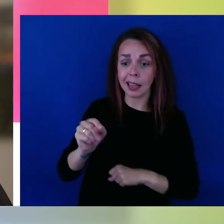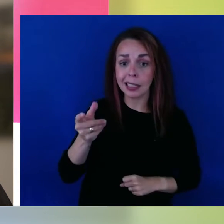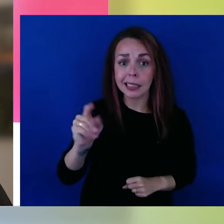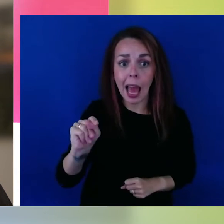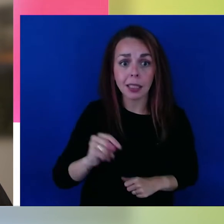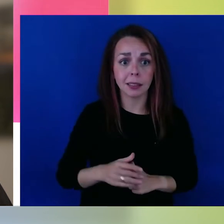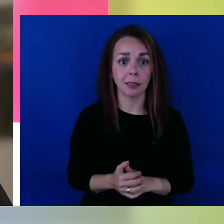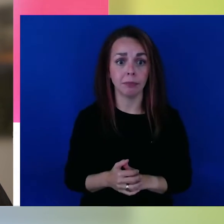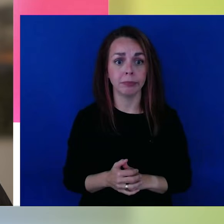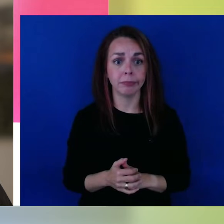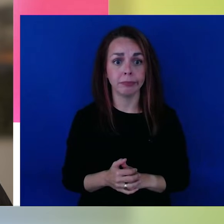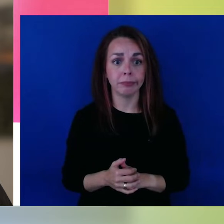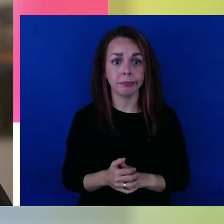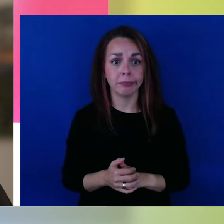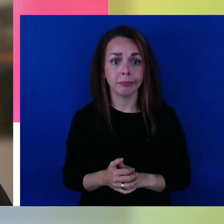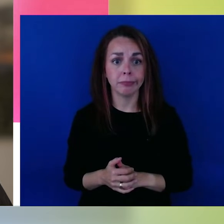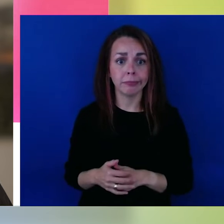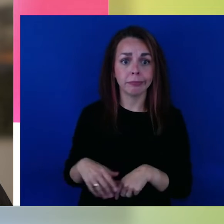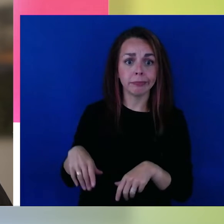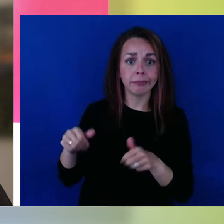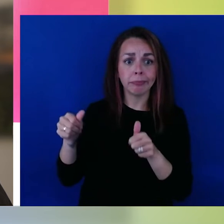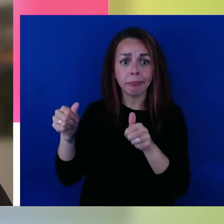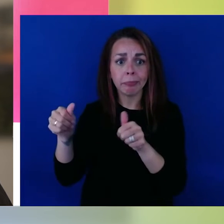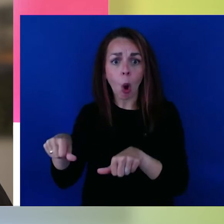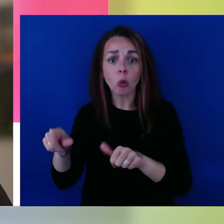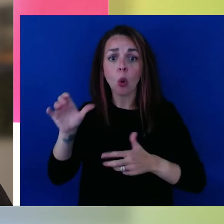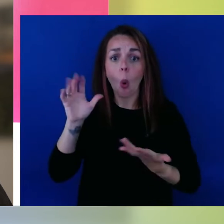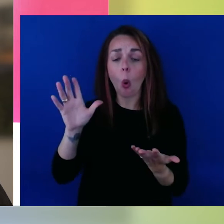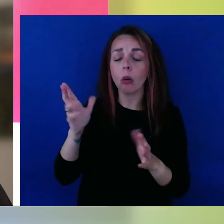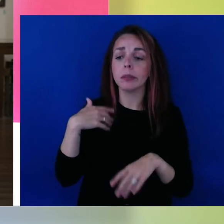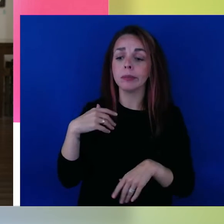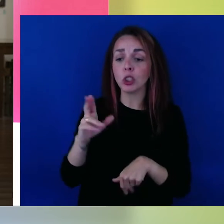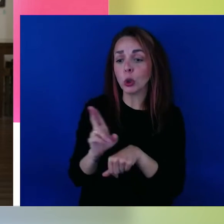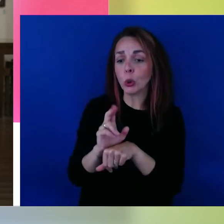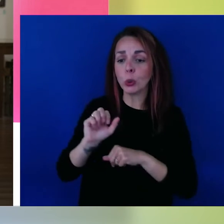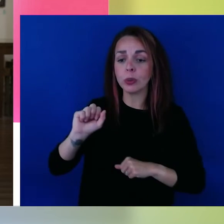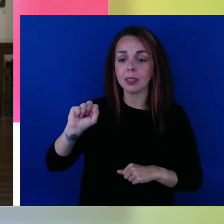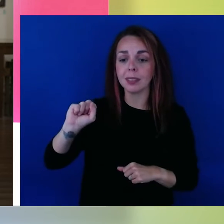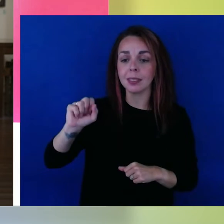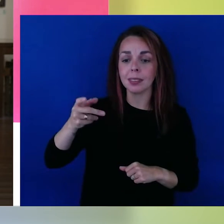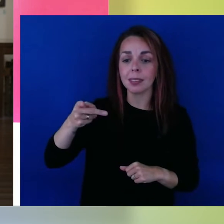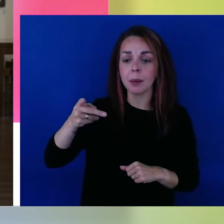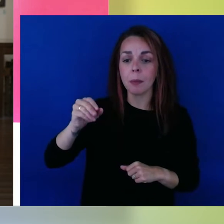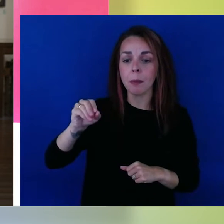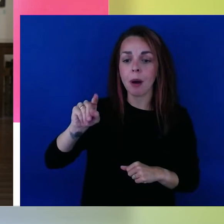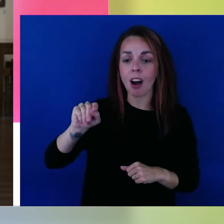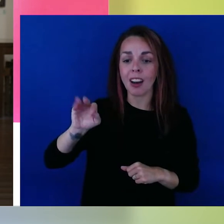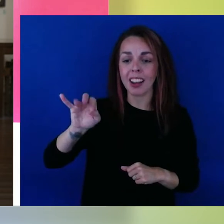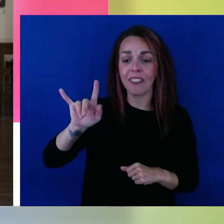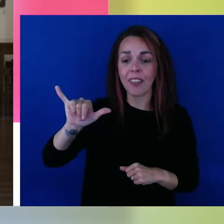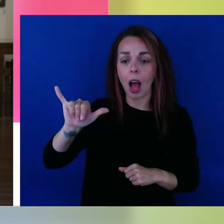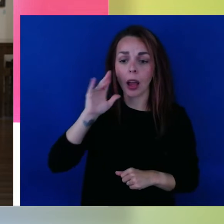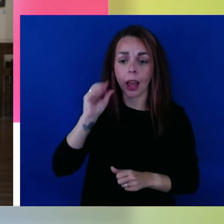even pull up any song I want on Spotify. I challenged you and Microsoft at a hackathon